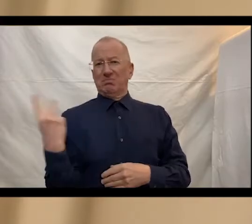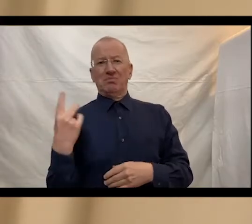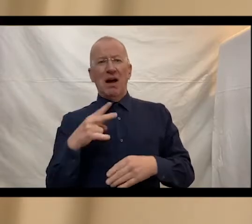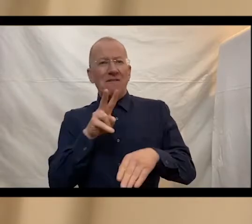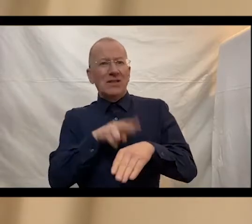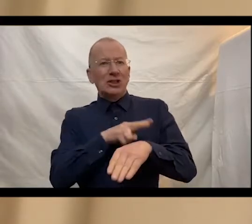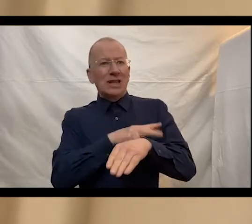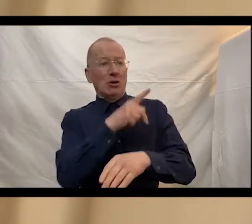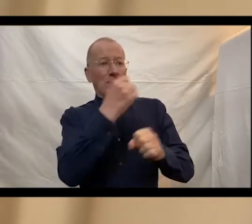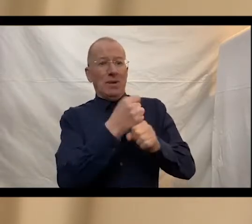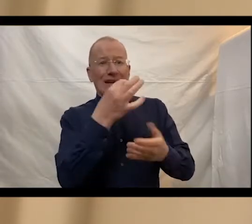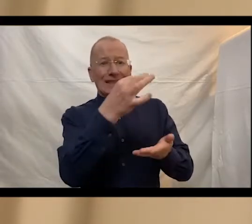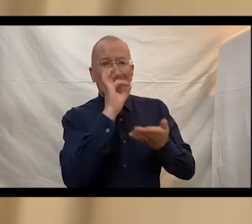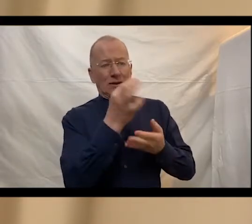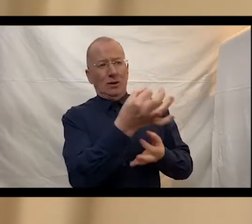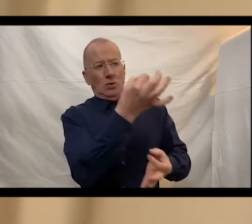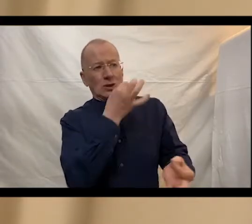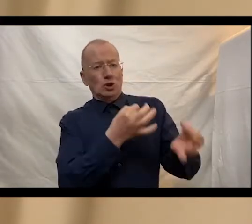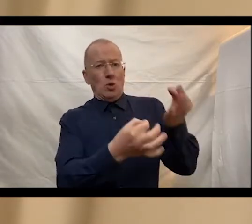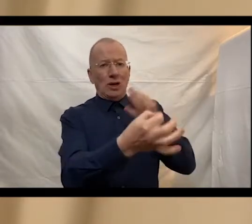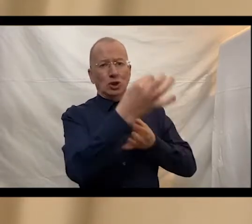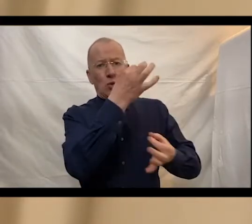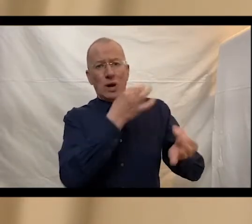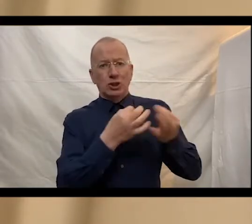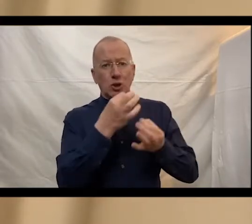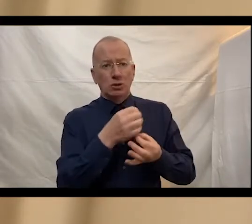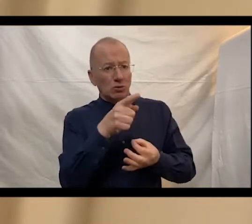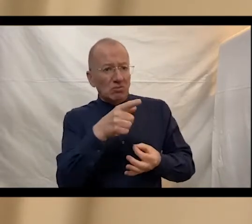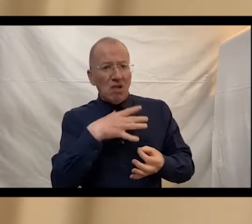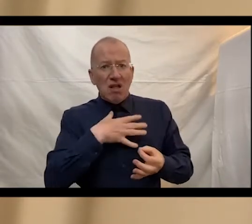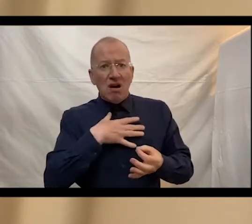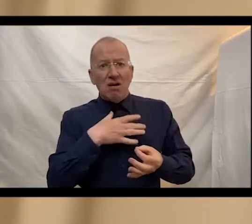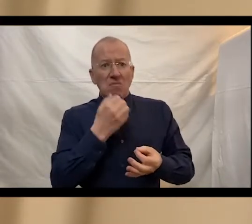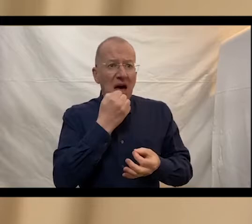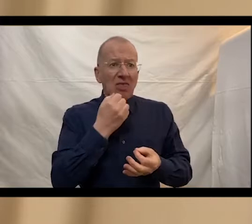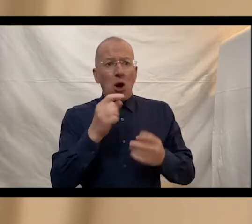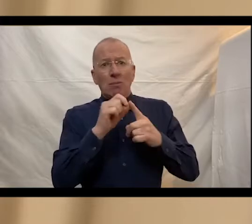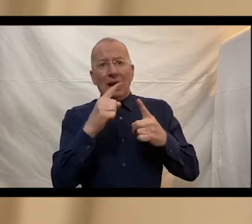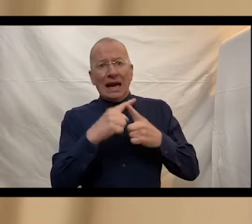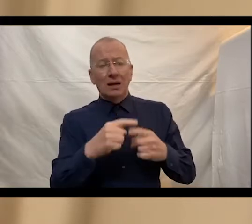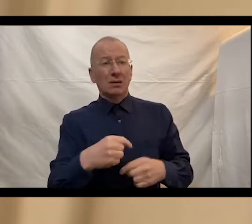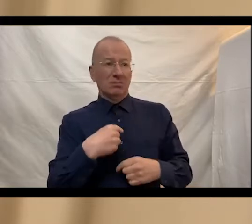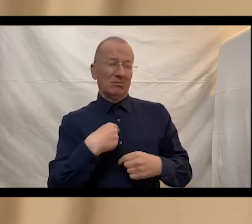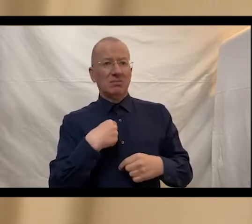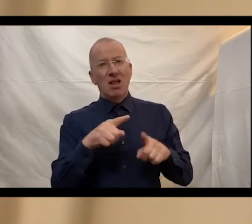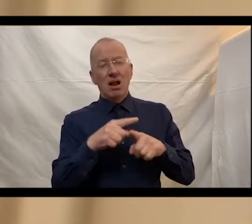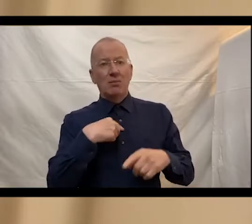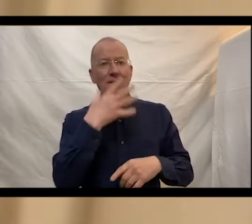She made me a cup of tea and asked a load of questions about whether I preferred maths or PE, as if I was five, not fifteen.